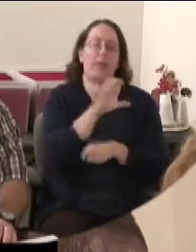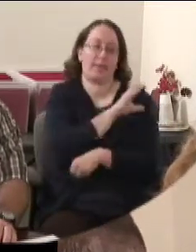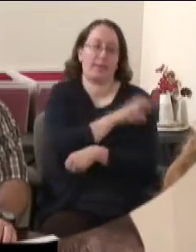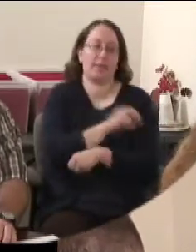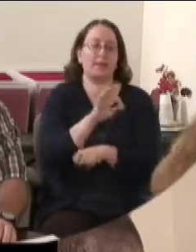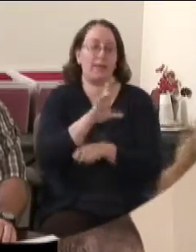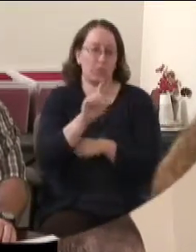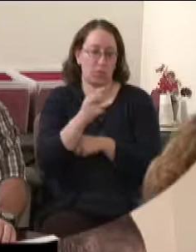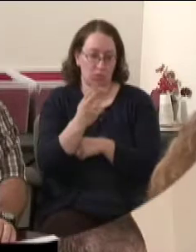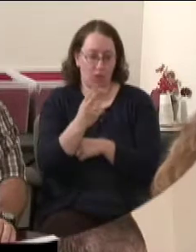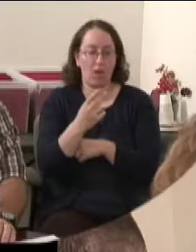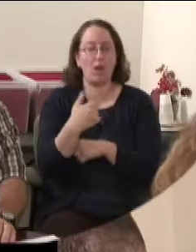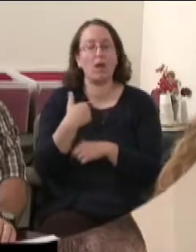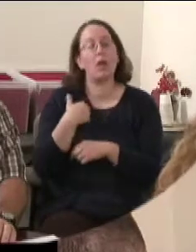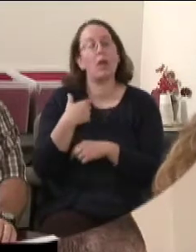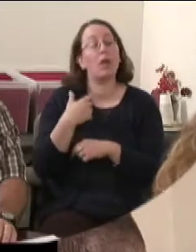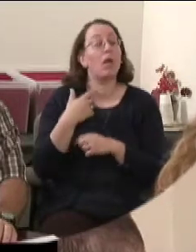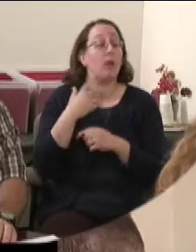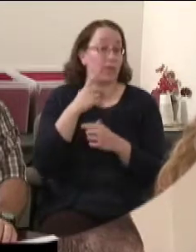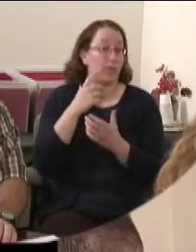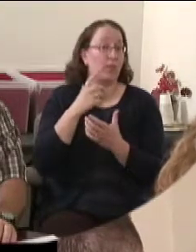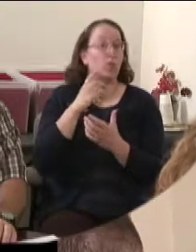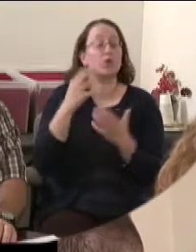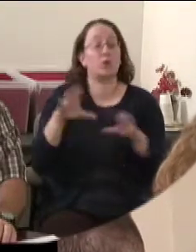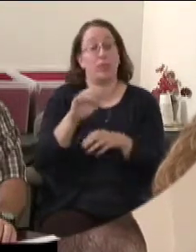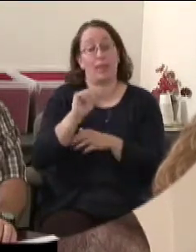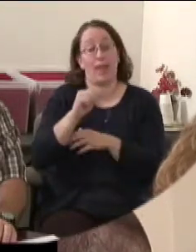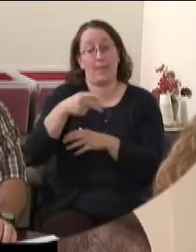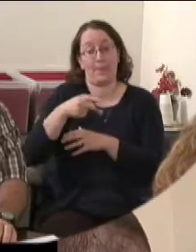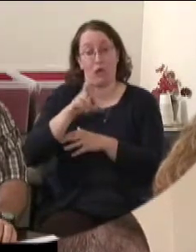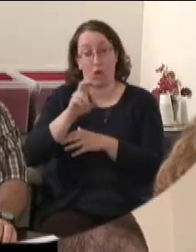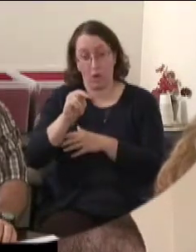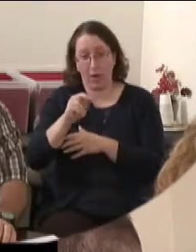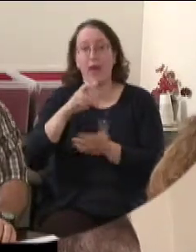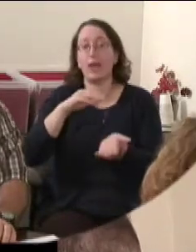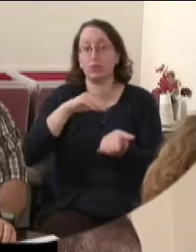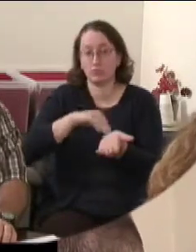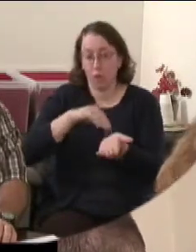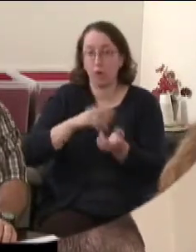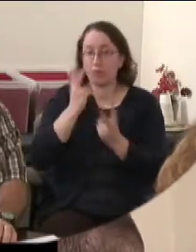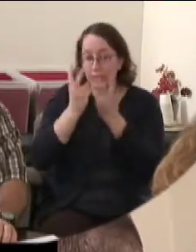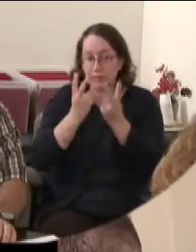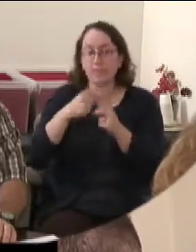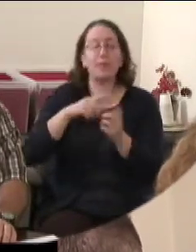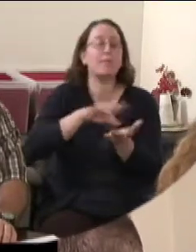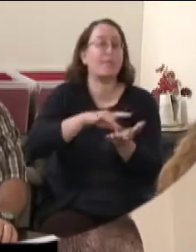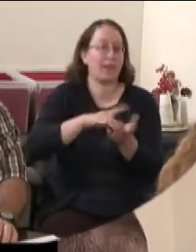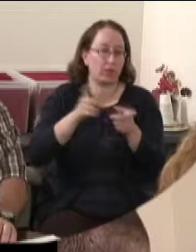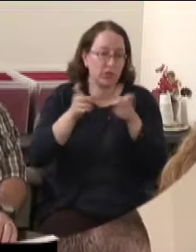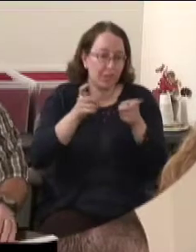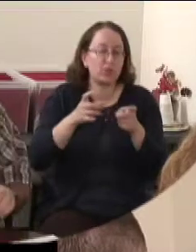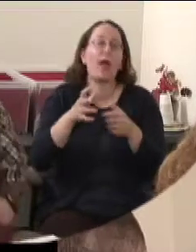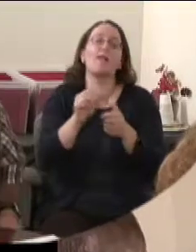and what we're doing is APRN and doctor visits and medication management and follow up.